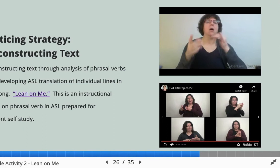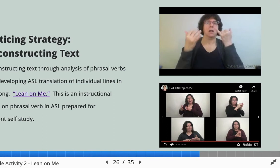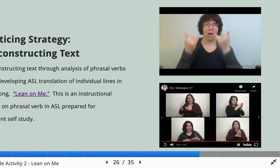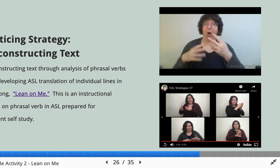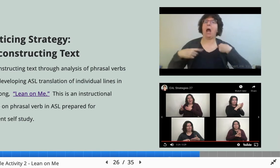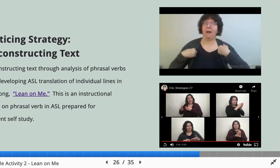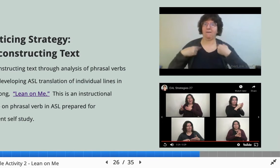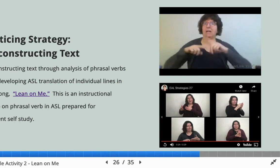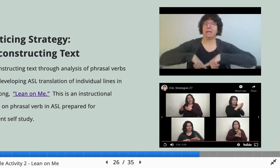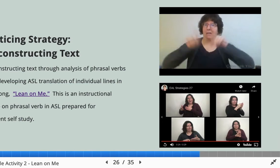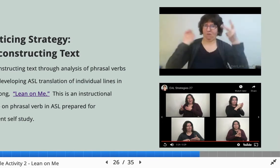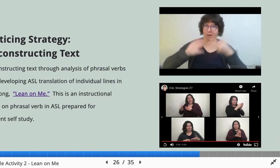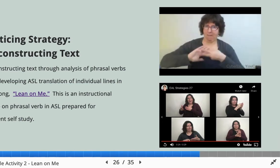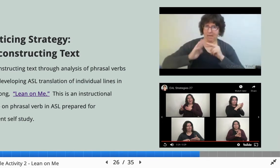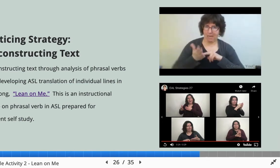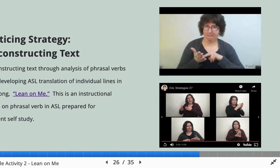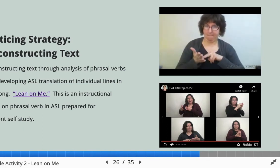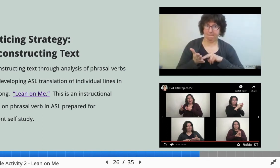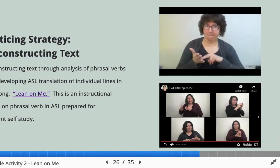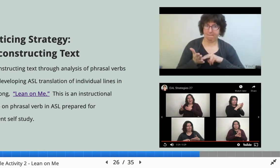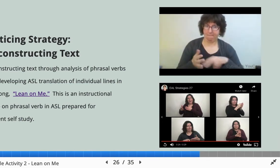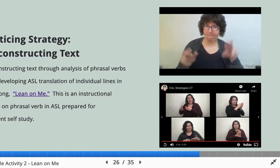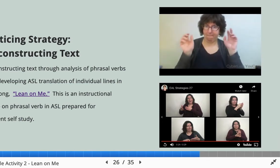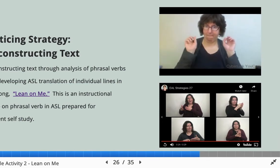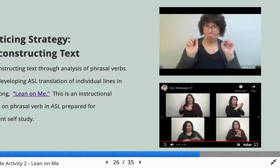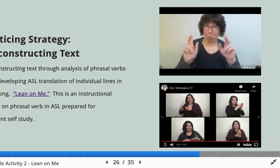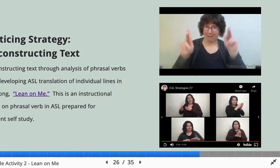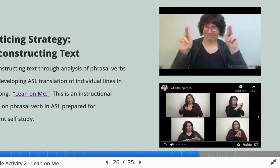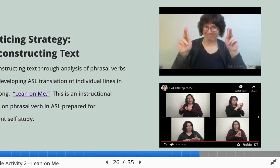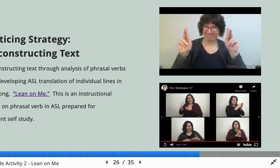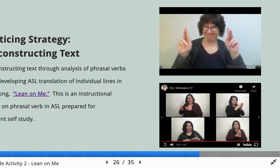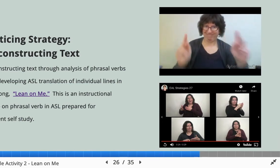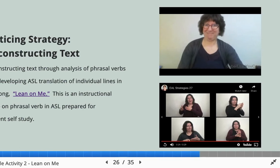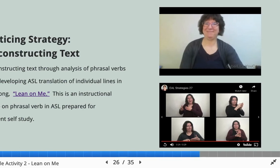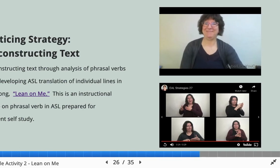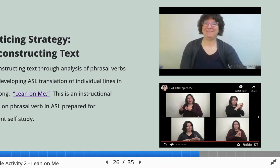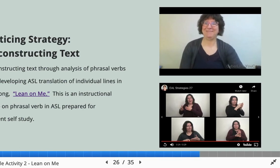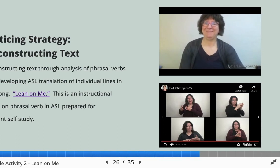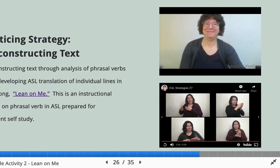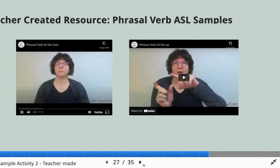Phrasal verbs have different meanings than the individual words. Okay?